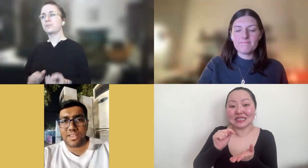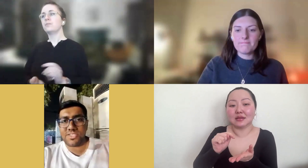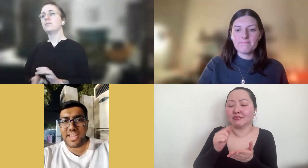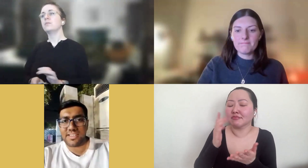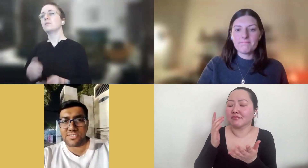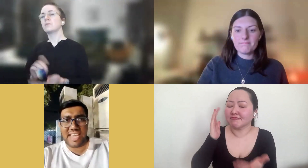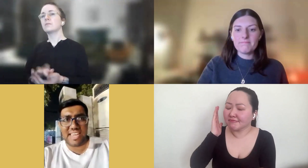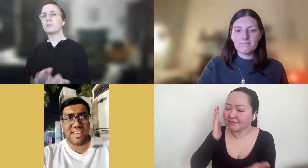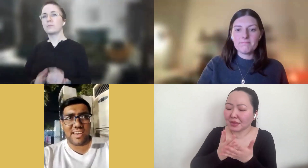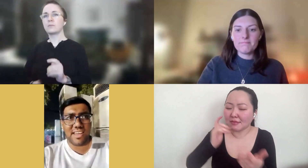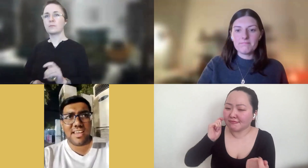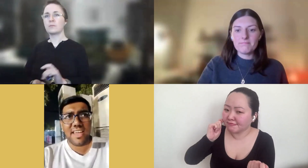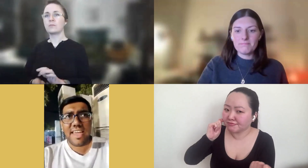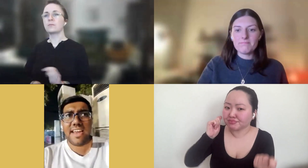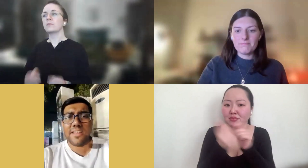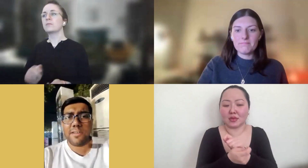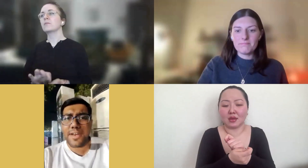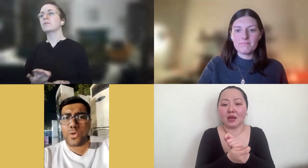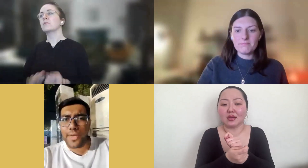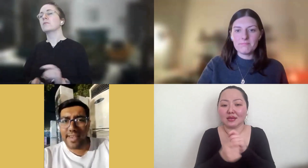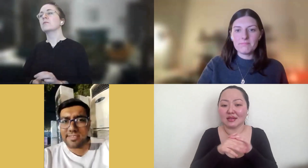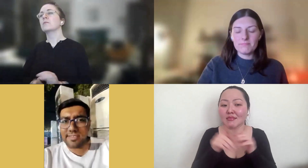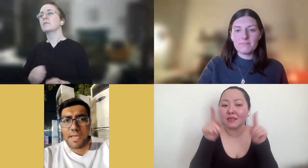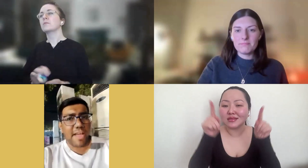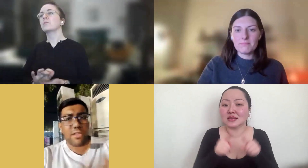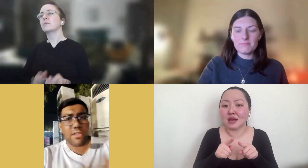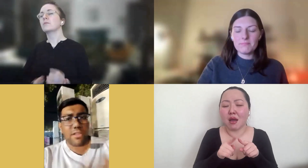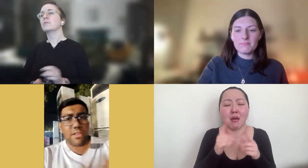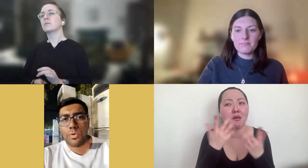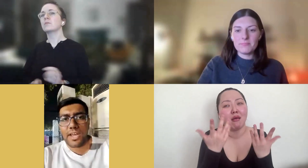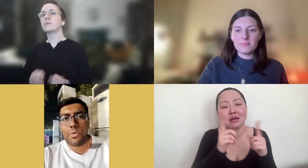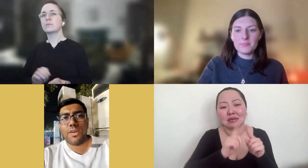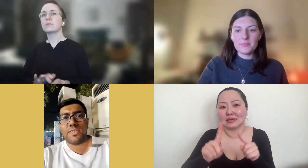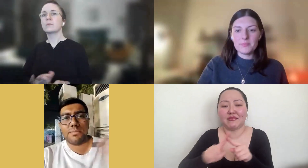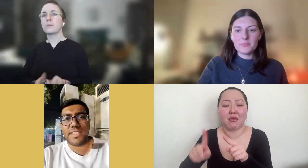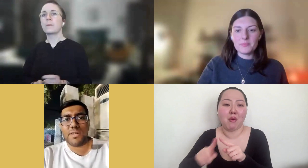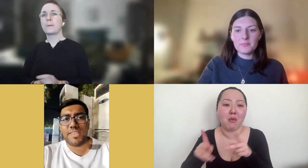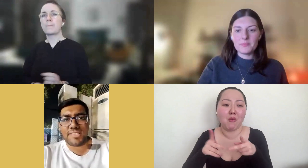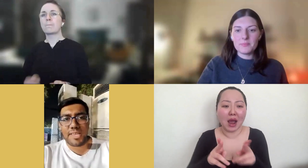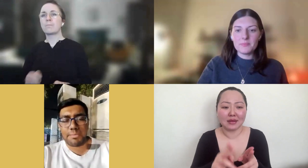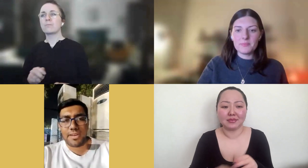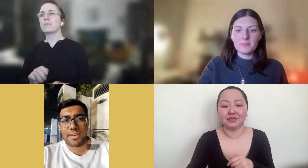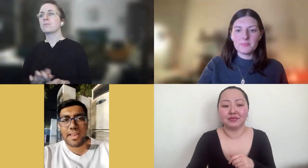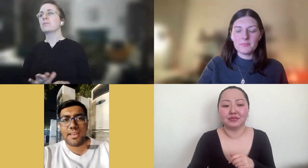for a change in India, in different ways. In the UK it was something that was accepted,